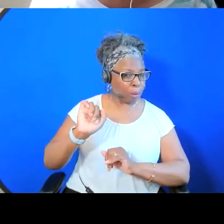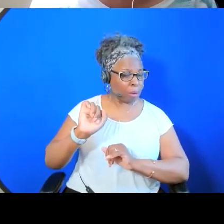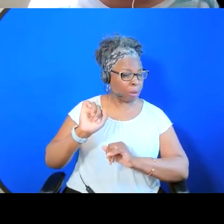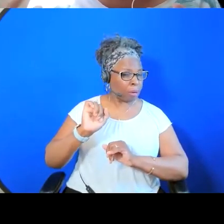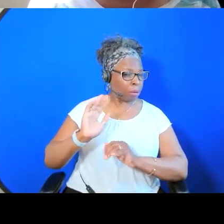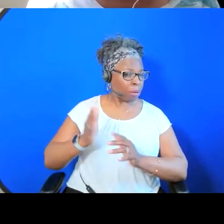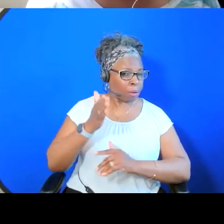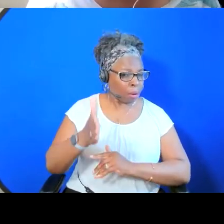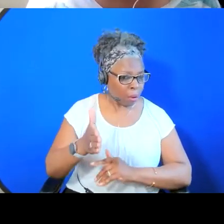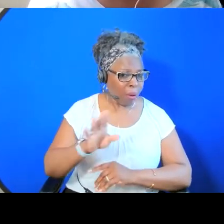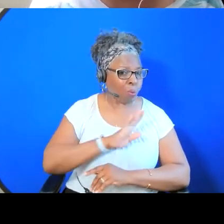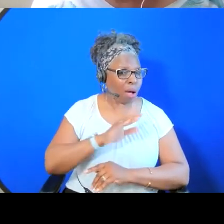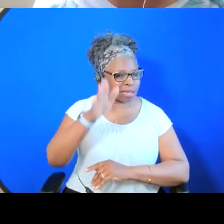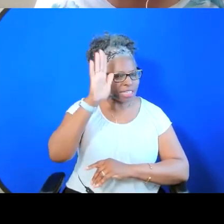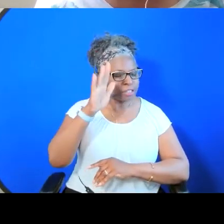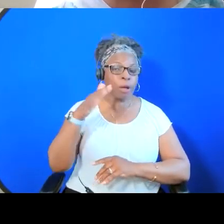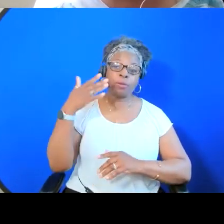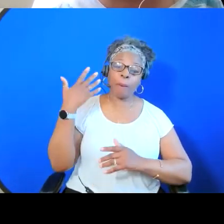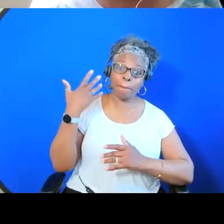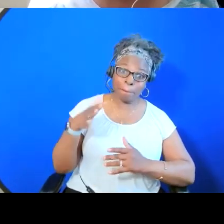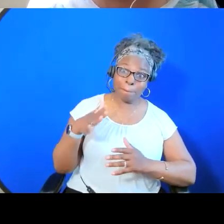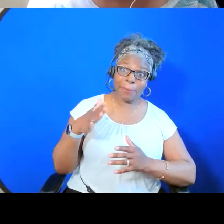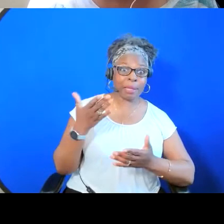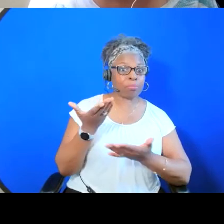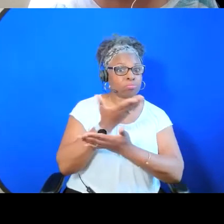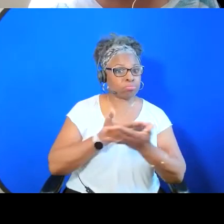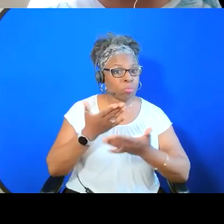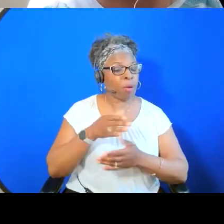worked with the local authorities during this discussion to try to sort of understand,